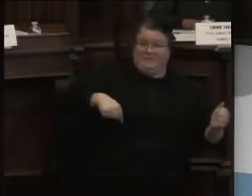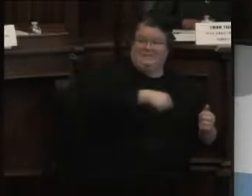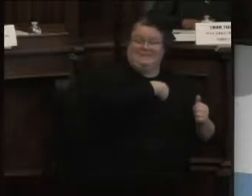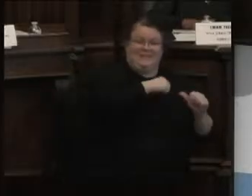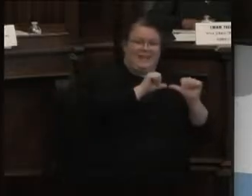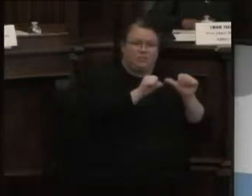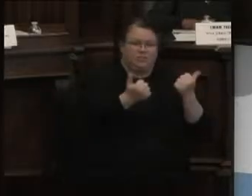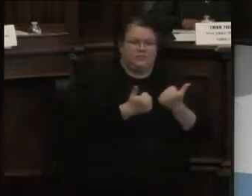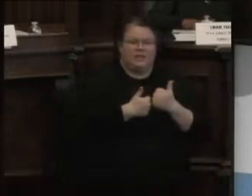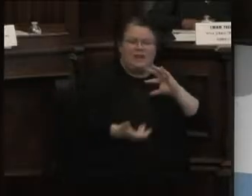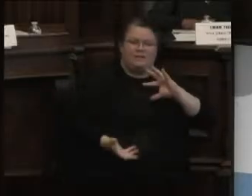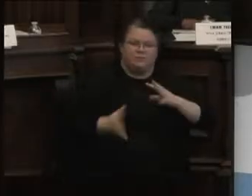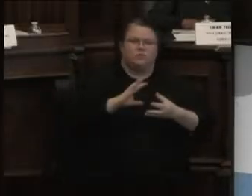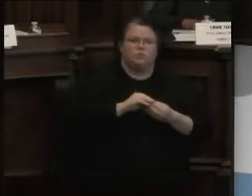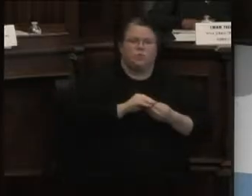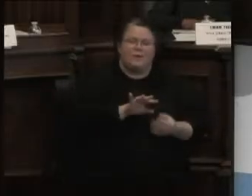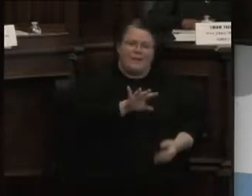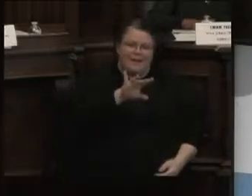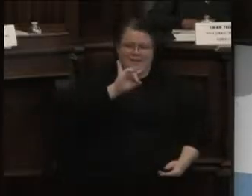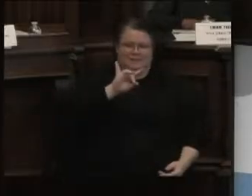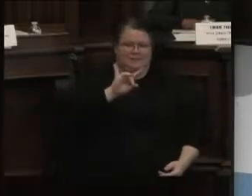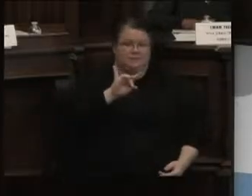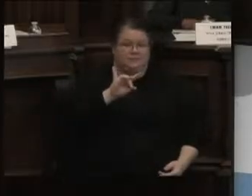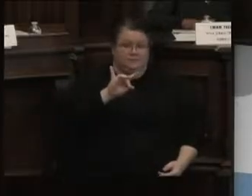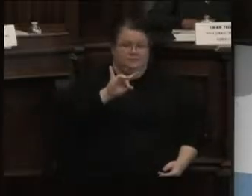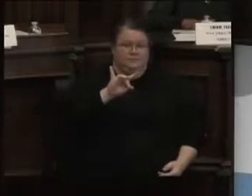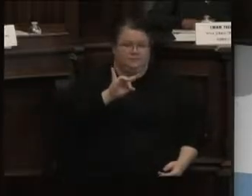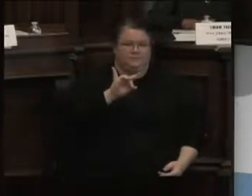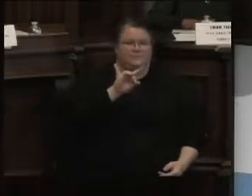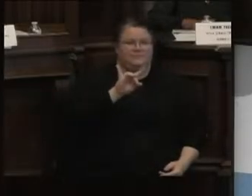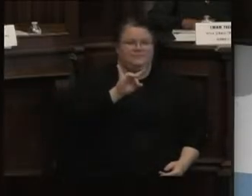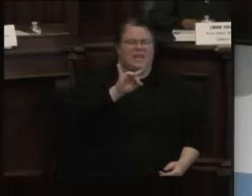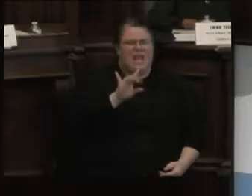that means they cannot have